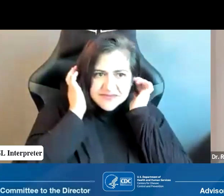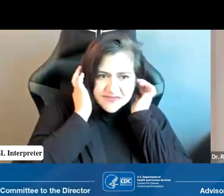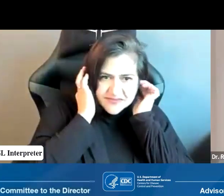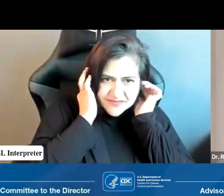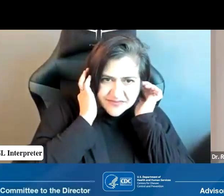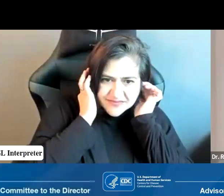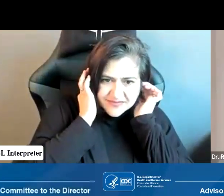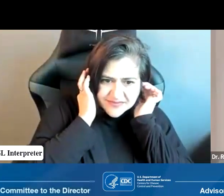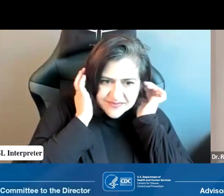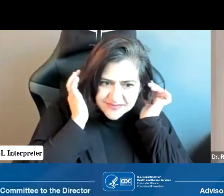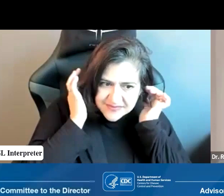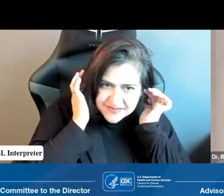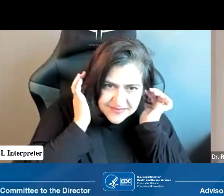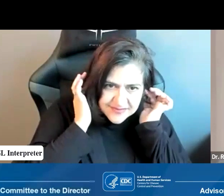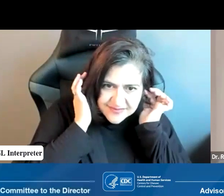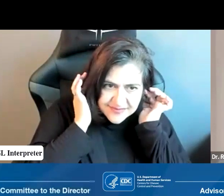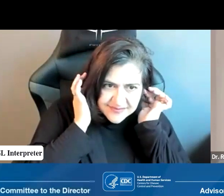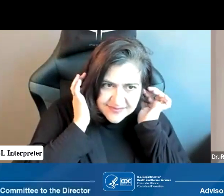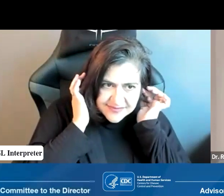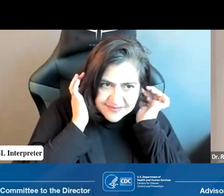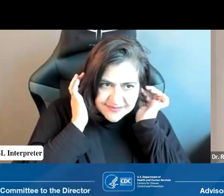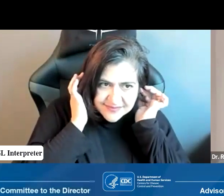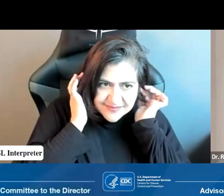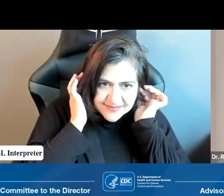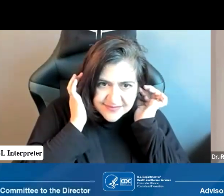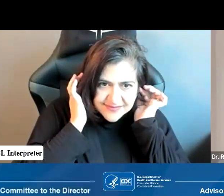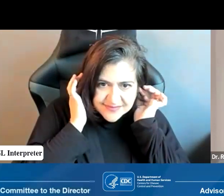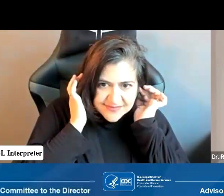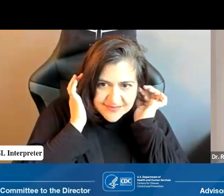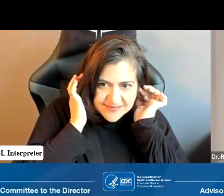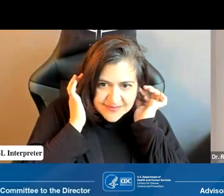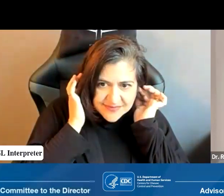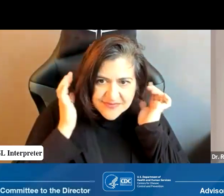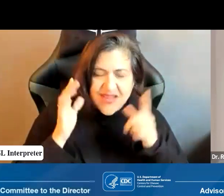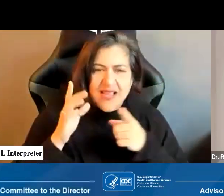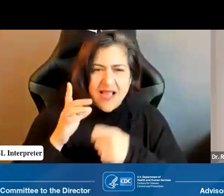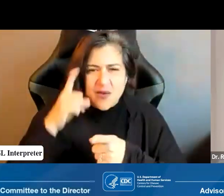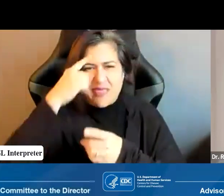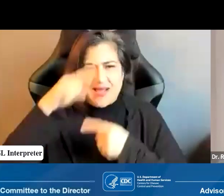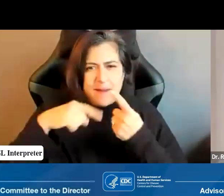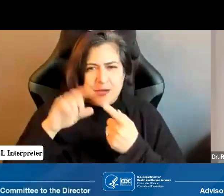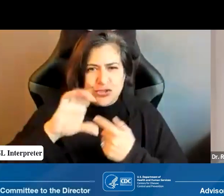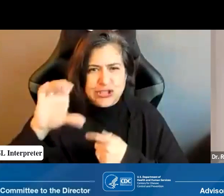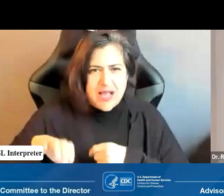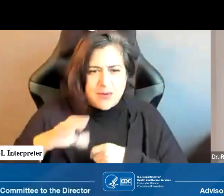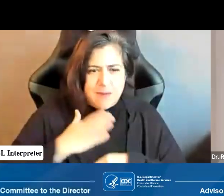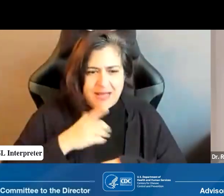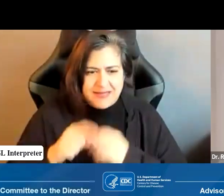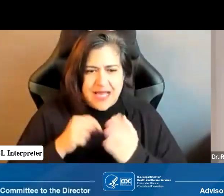And the way that we got a foot in the door was often by way of the data because we had the data and that was something that the other agencies valued and wanted.